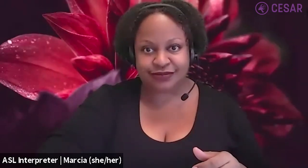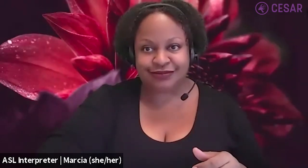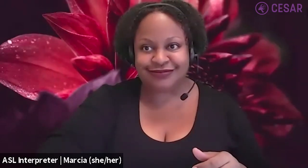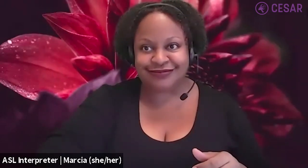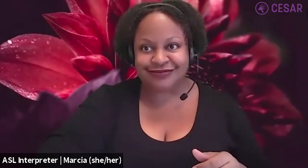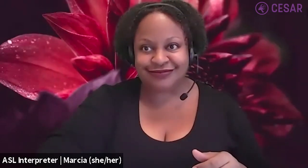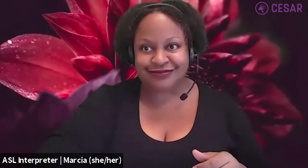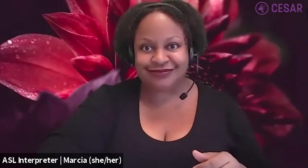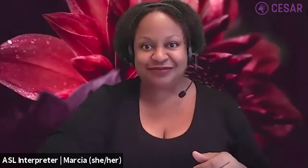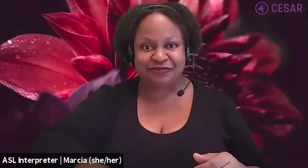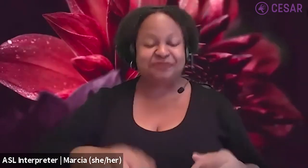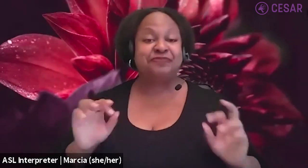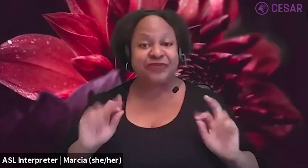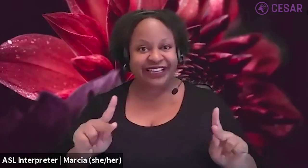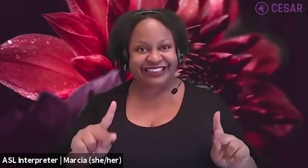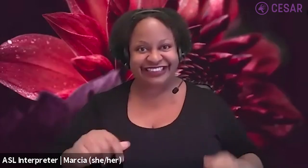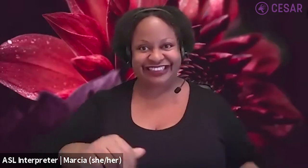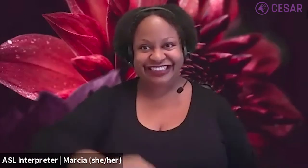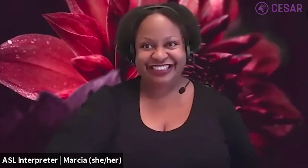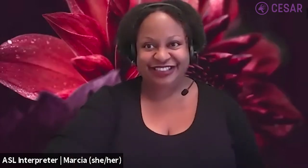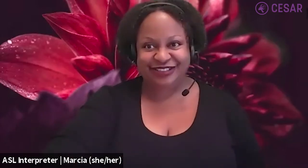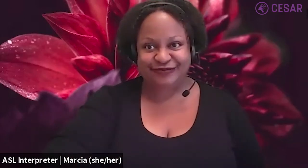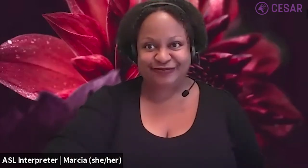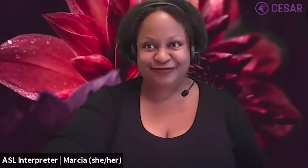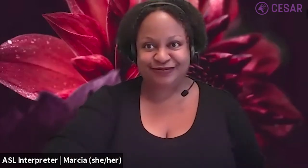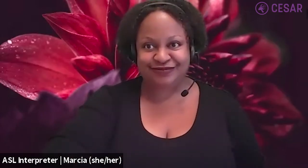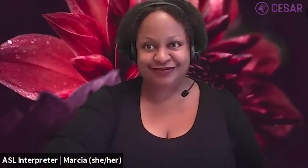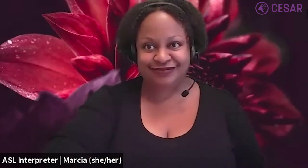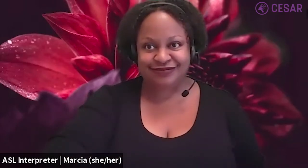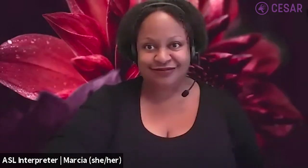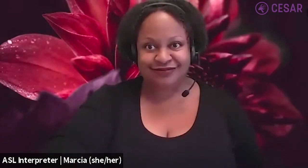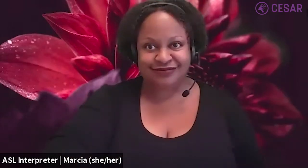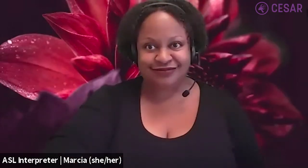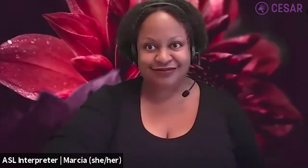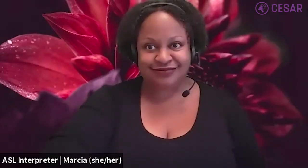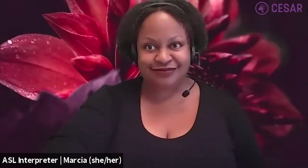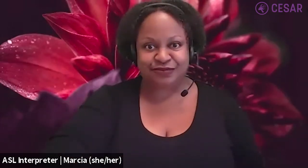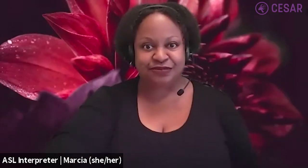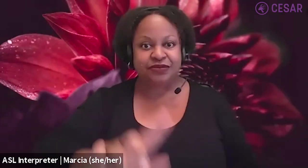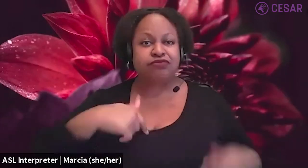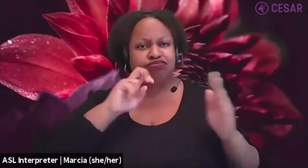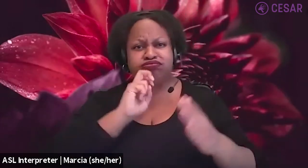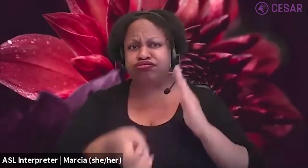Okay, so I'm going to jump right into the first question. So our first question here tonight